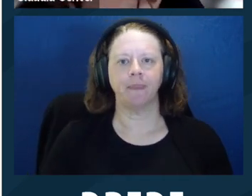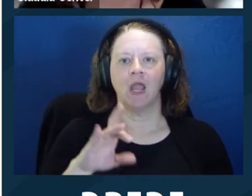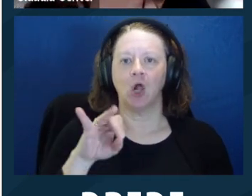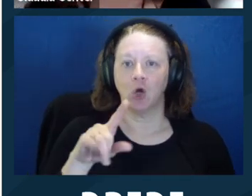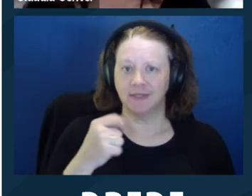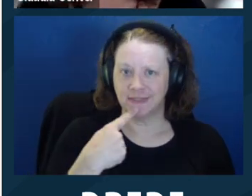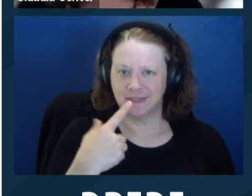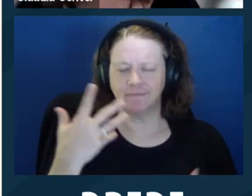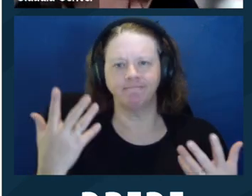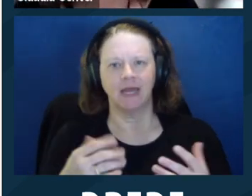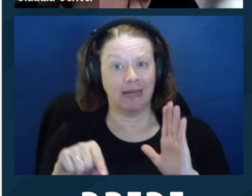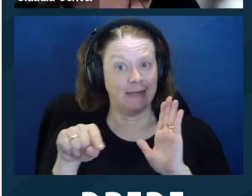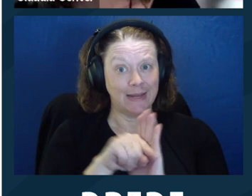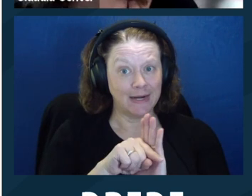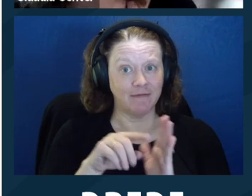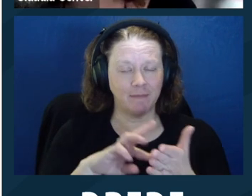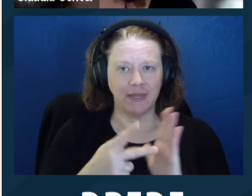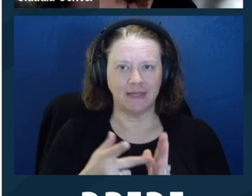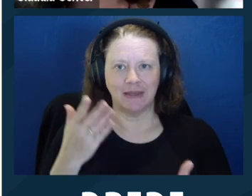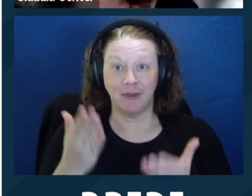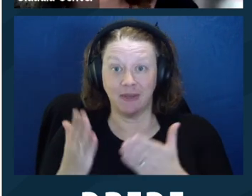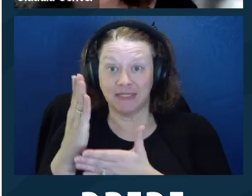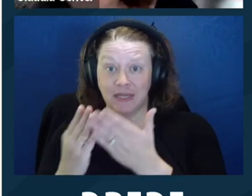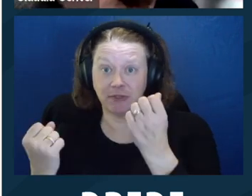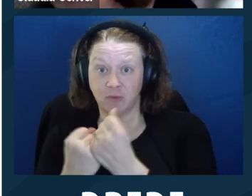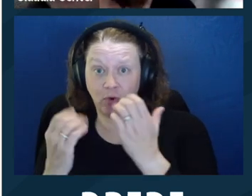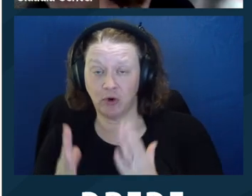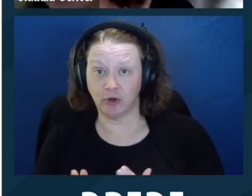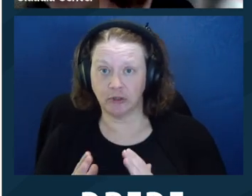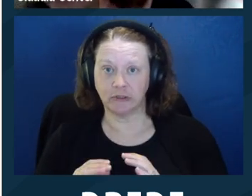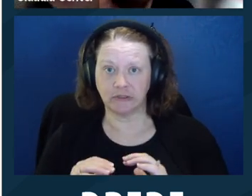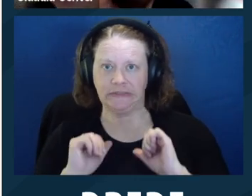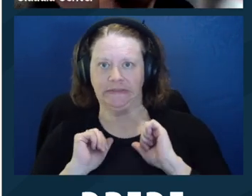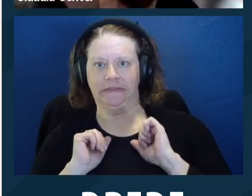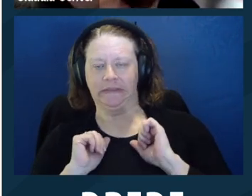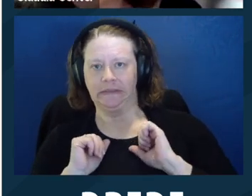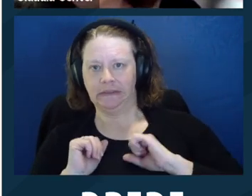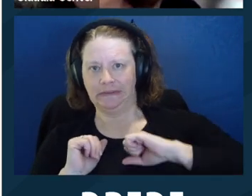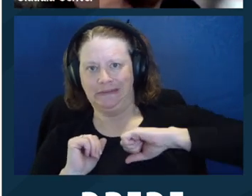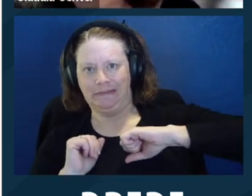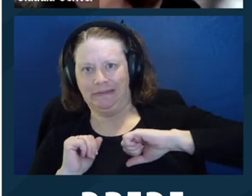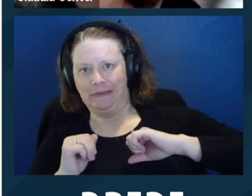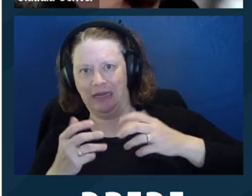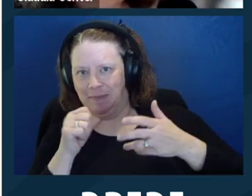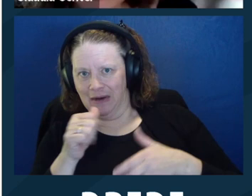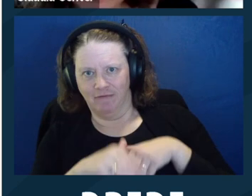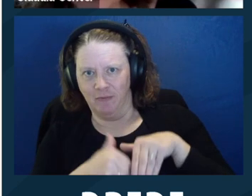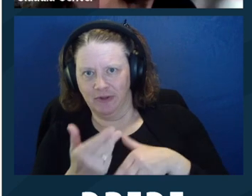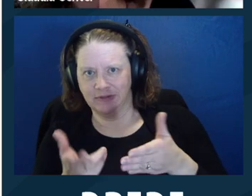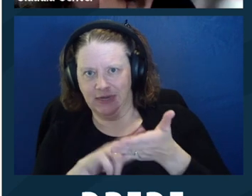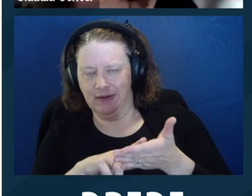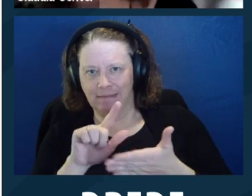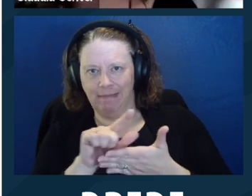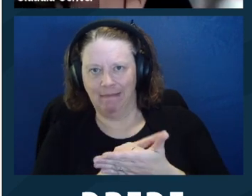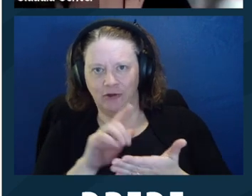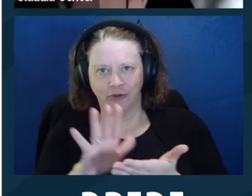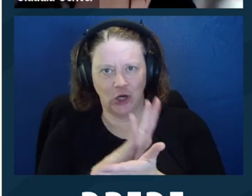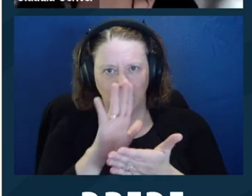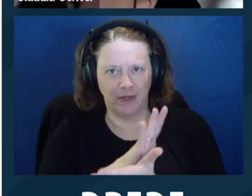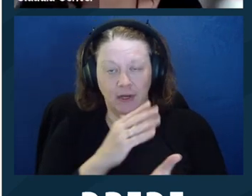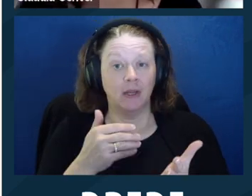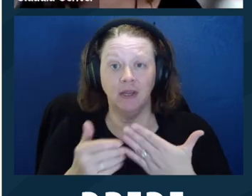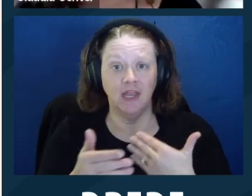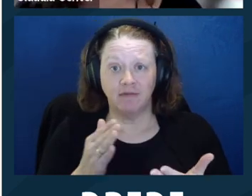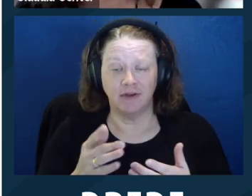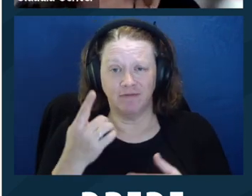So I think the cons are that it may deter some supporters who are uncomfortable signing